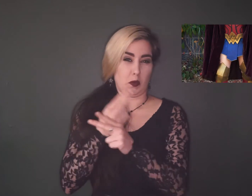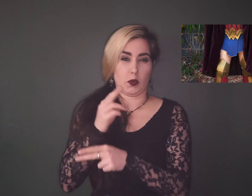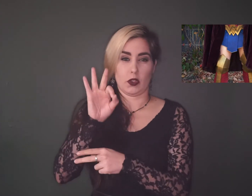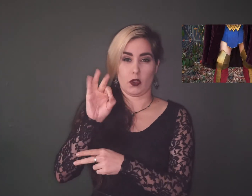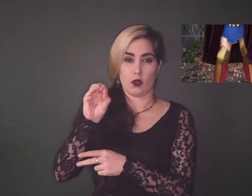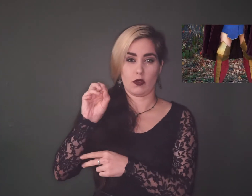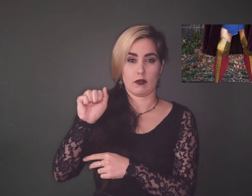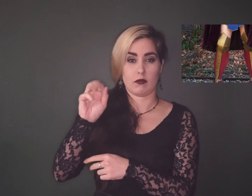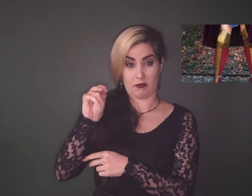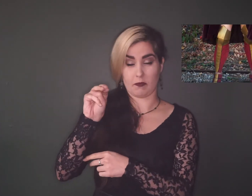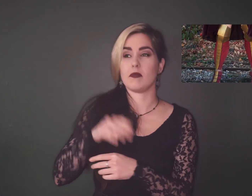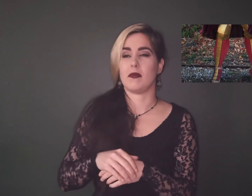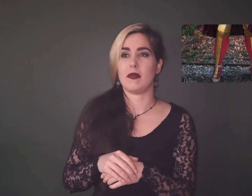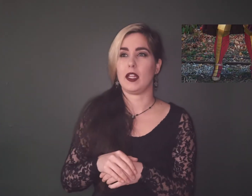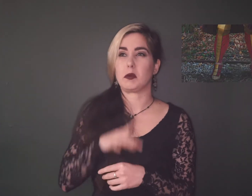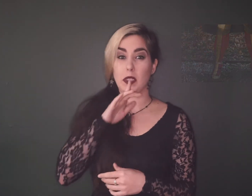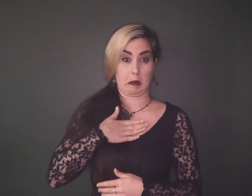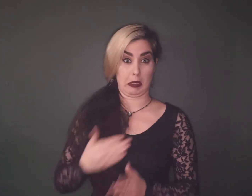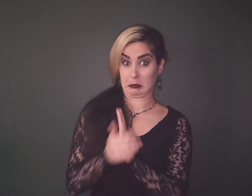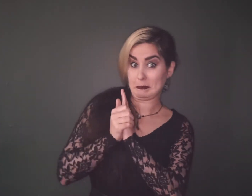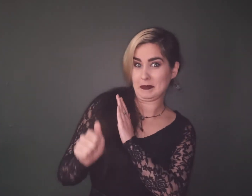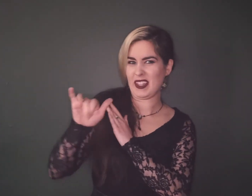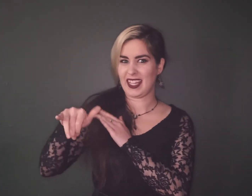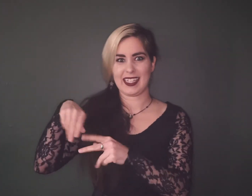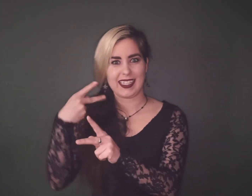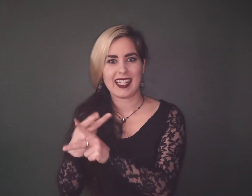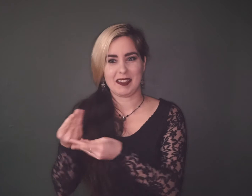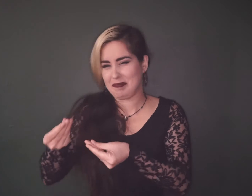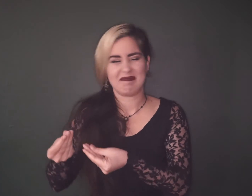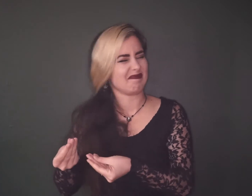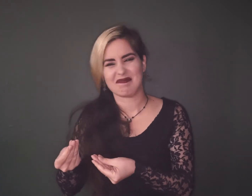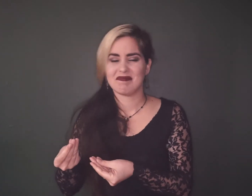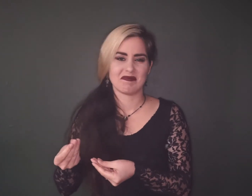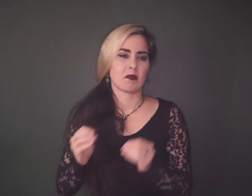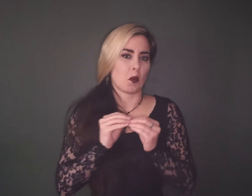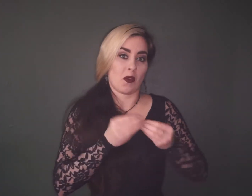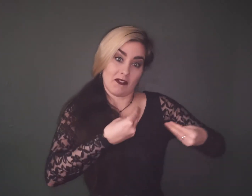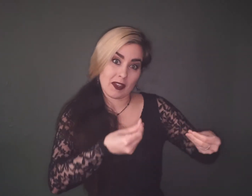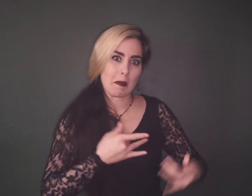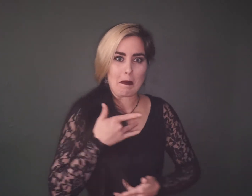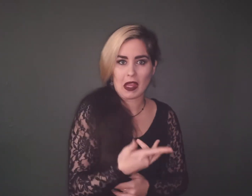Everything was new. I was using foam which isn't really my forte. I usually work with fabric